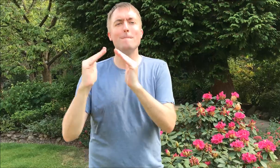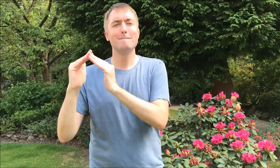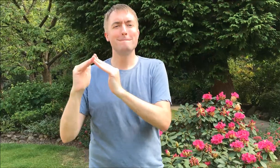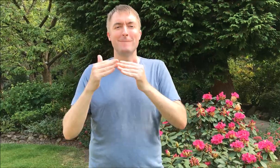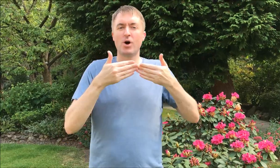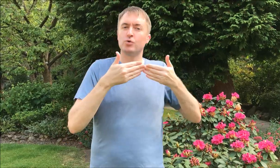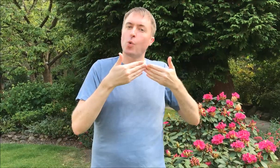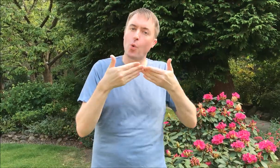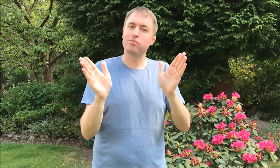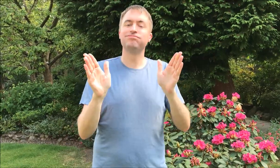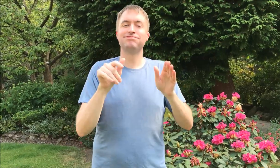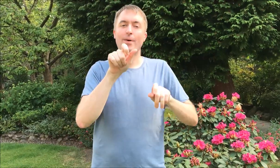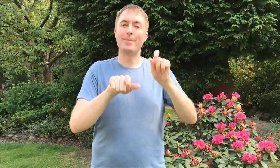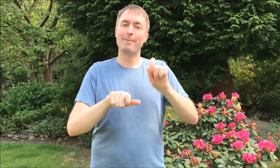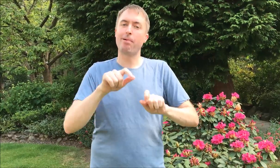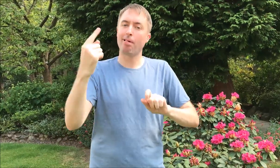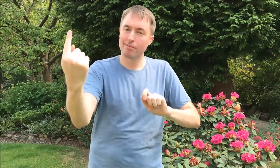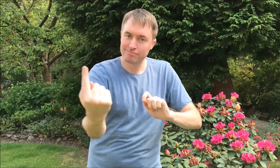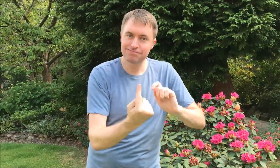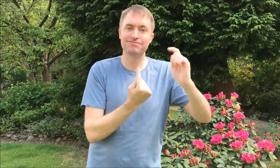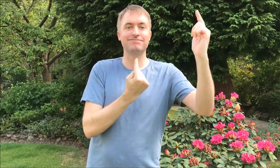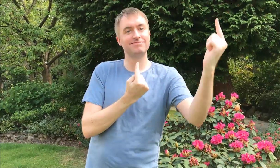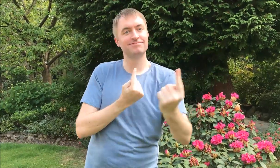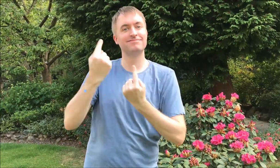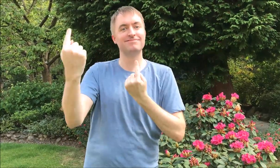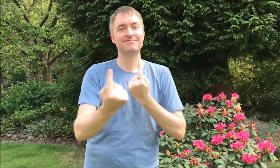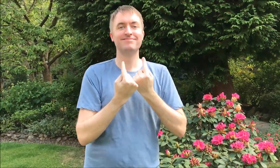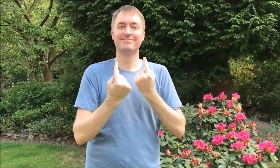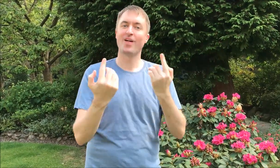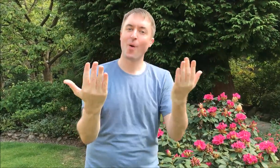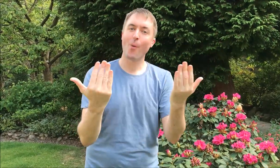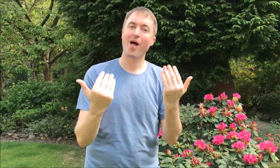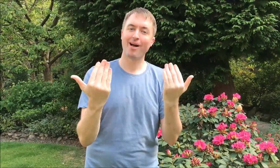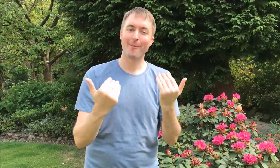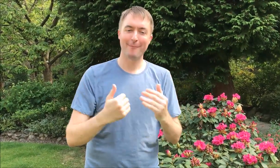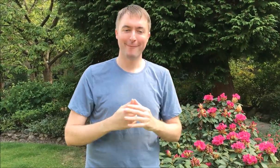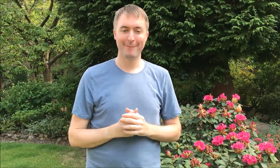And I saw homes with open doors for people to enter in.